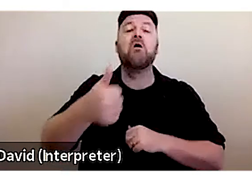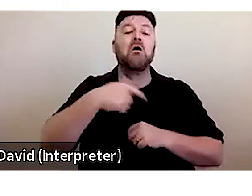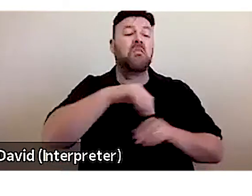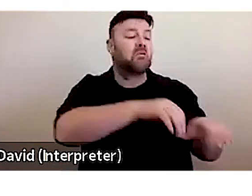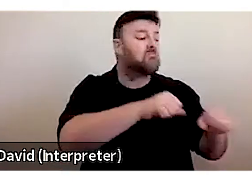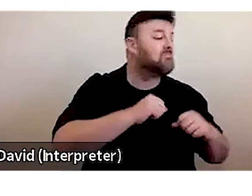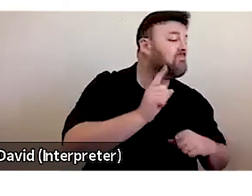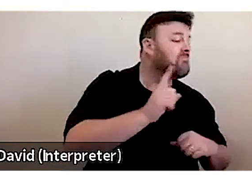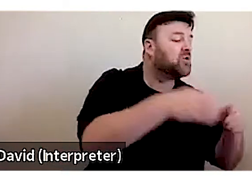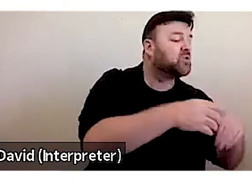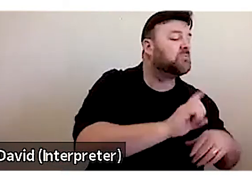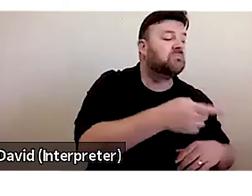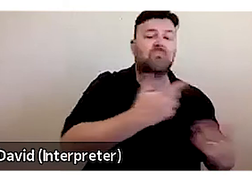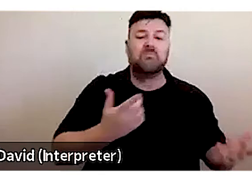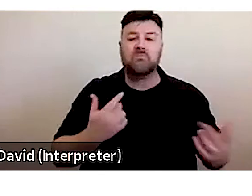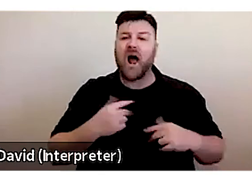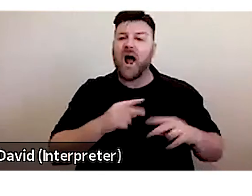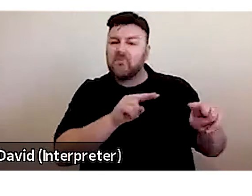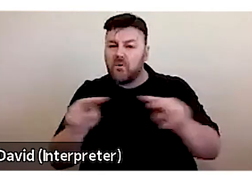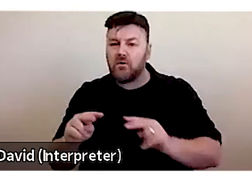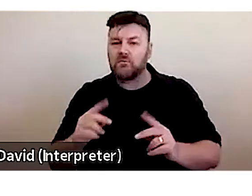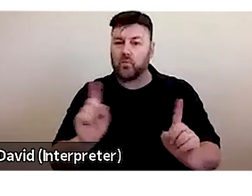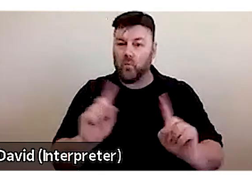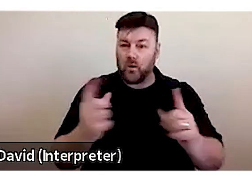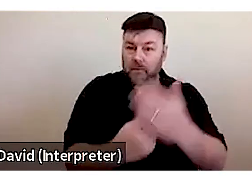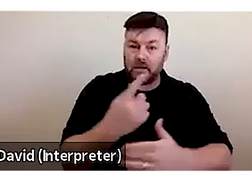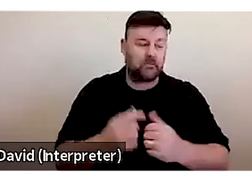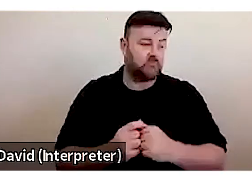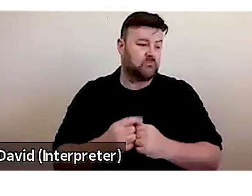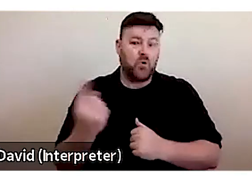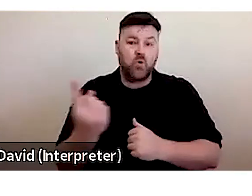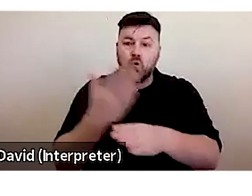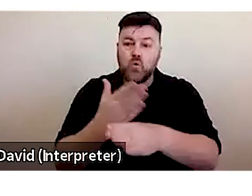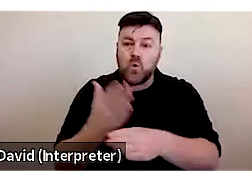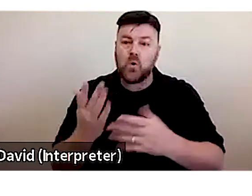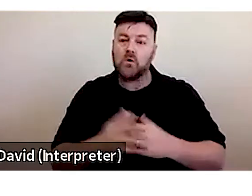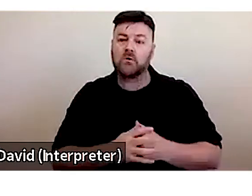Just because people are light-skinned like me doesn't mean